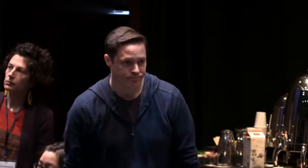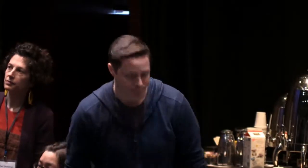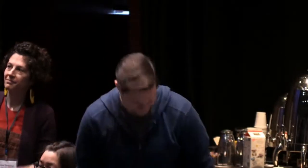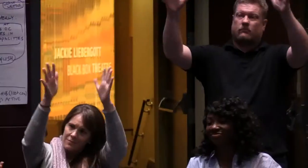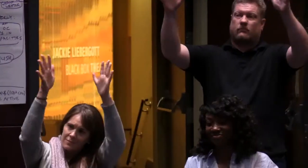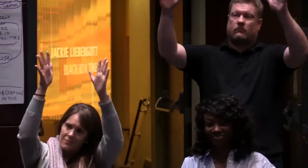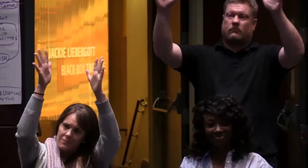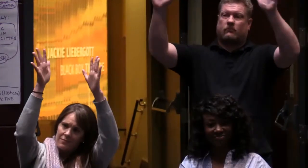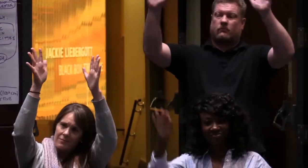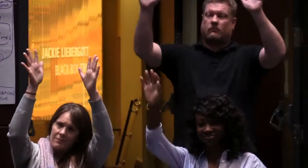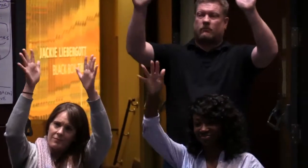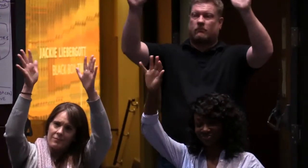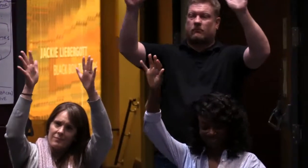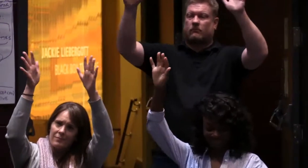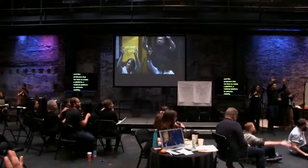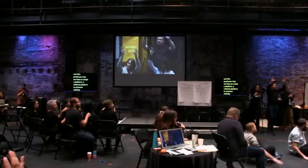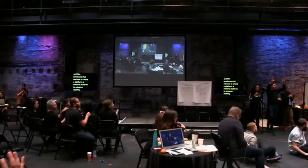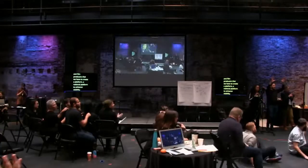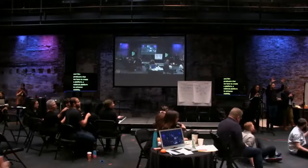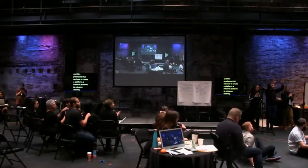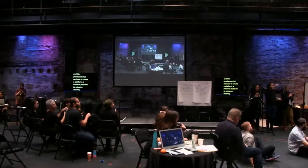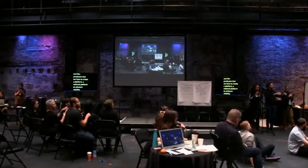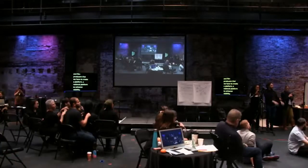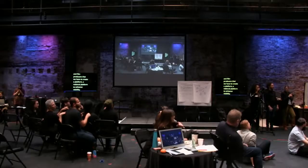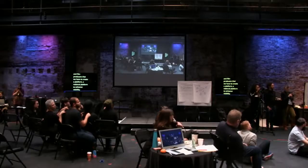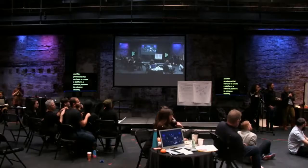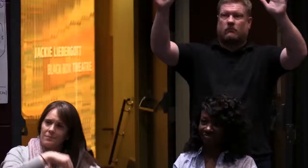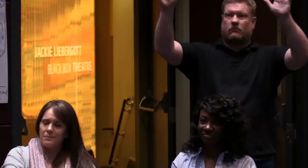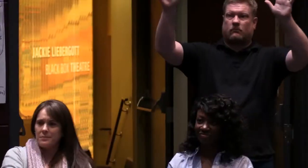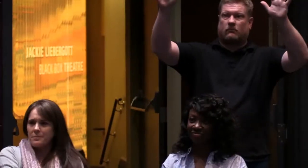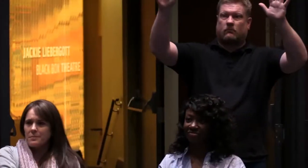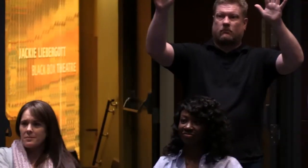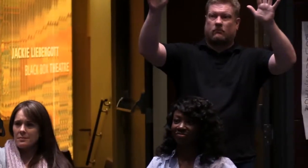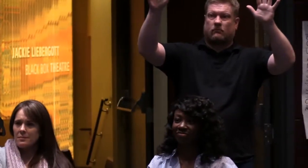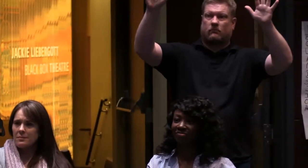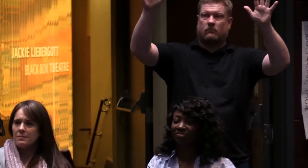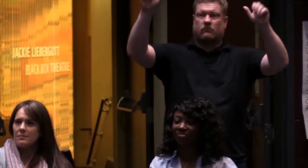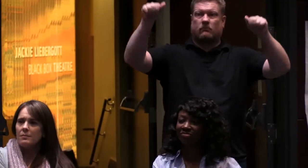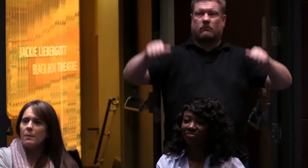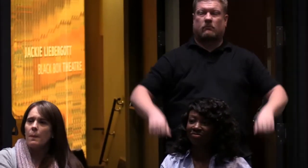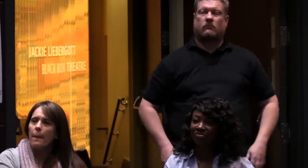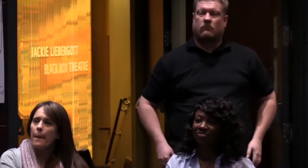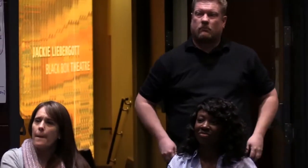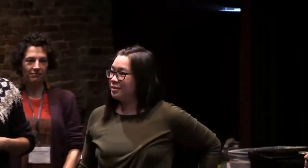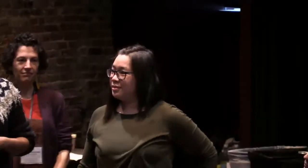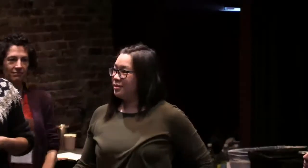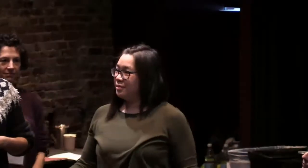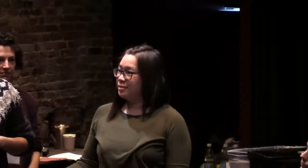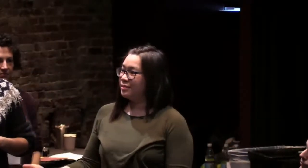from convo with you as a community, to help amplify your message.